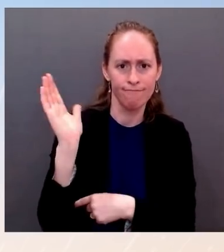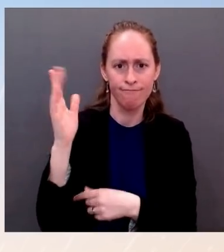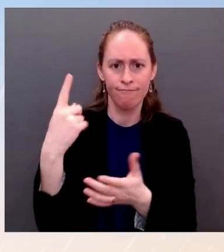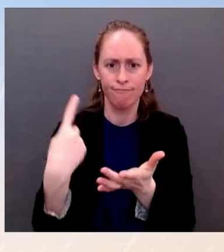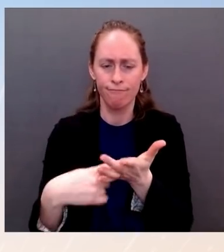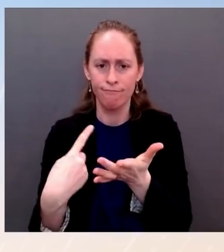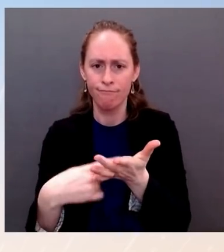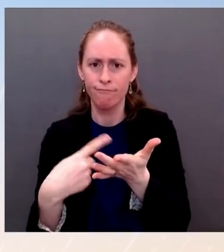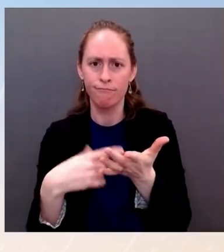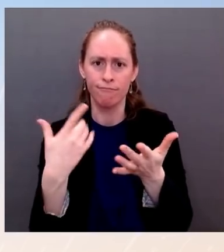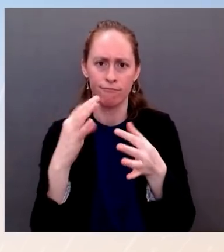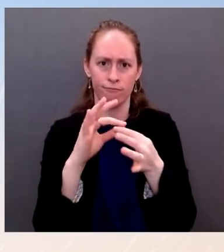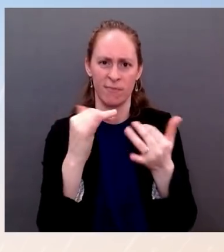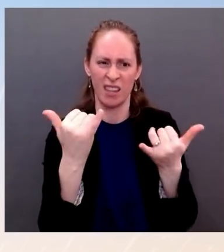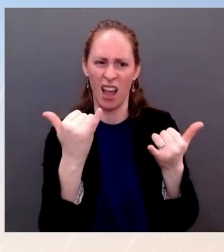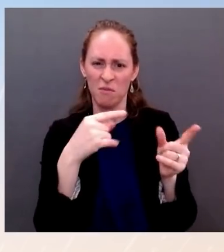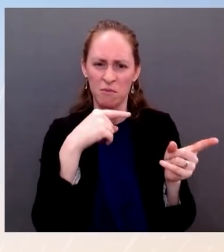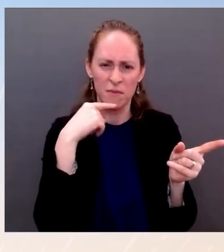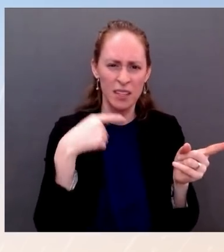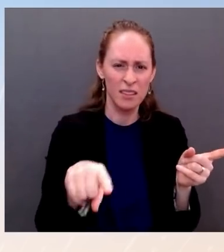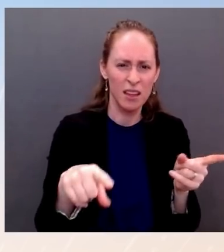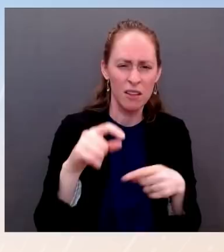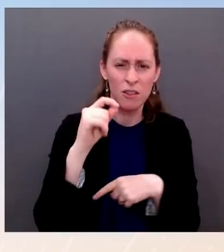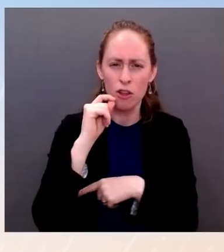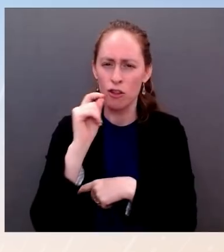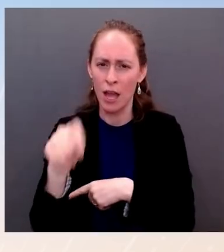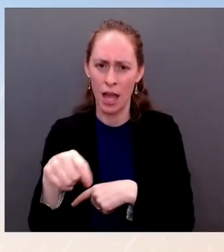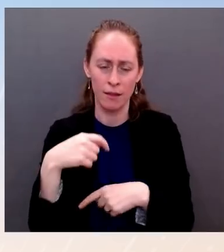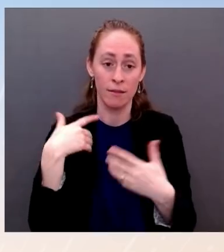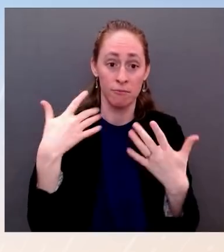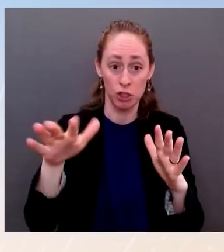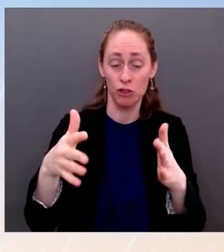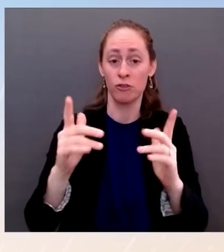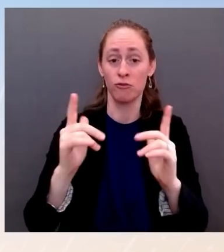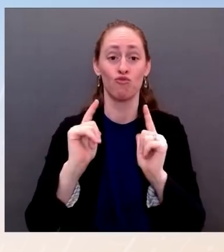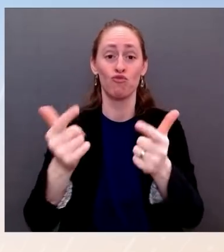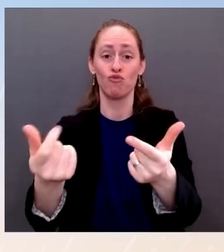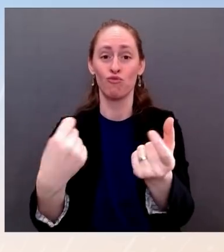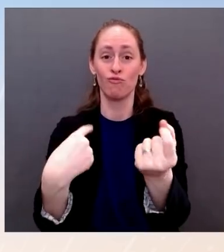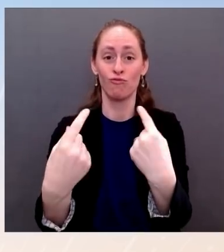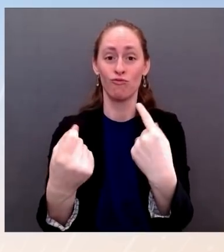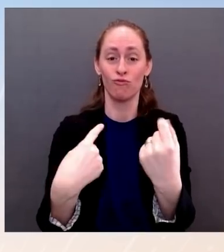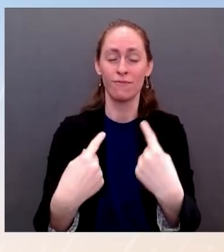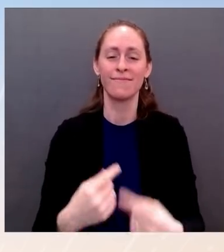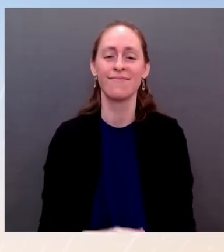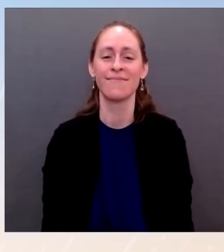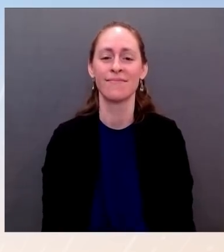We continue to see signs of Russian escalation, including new forces arriving at the Ukrainian border.